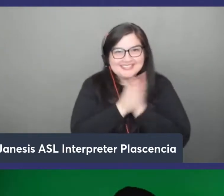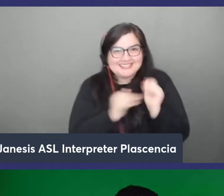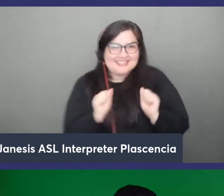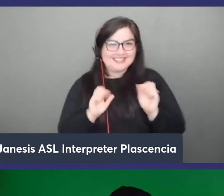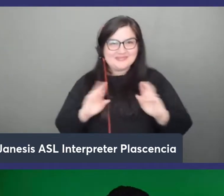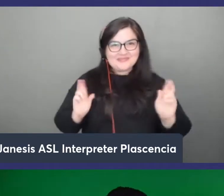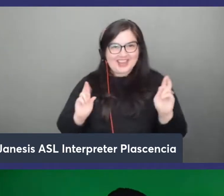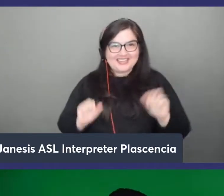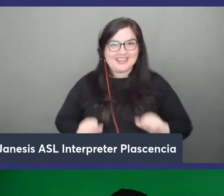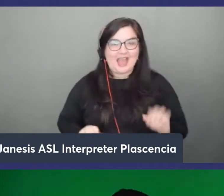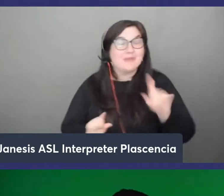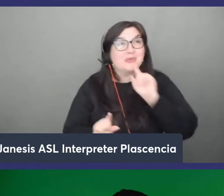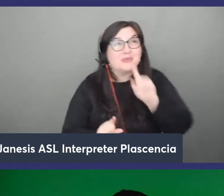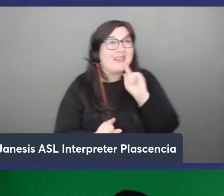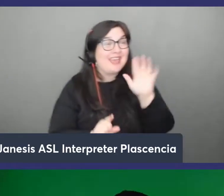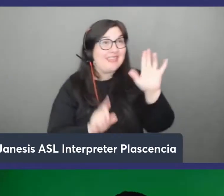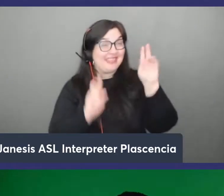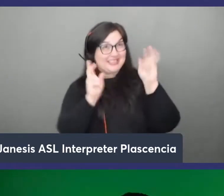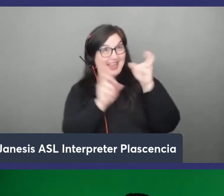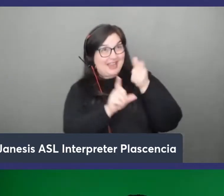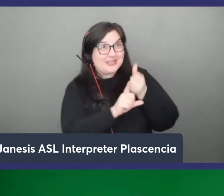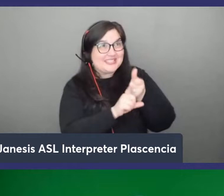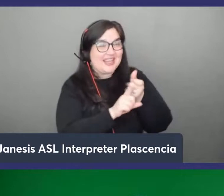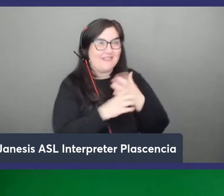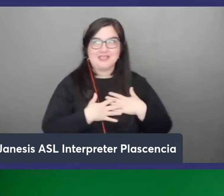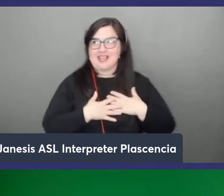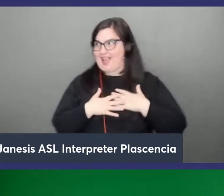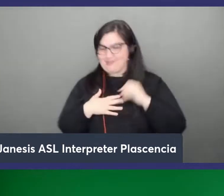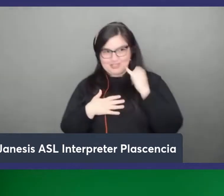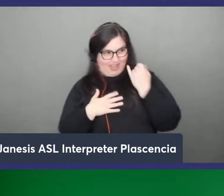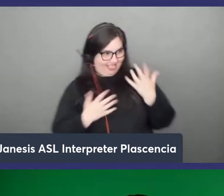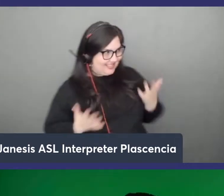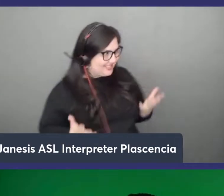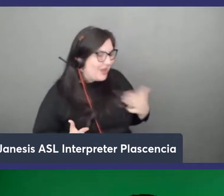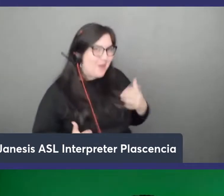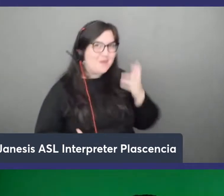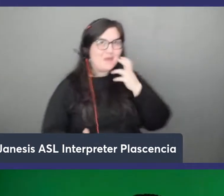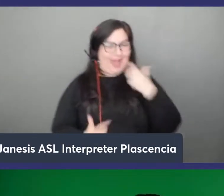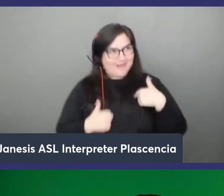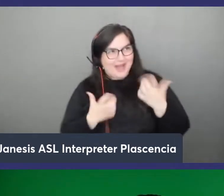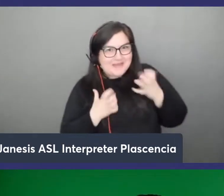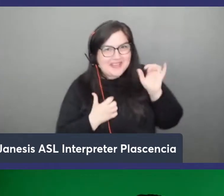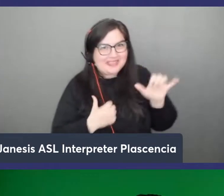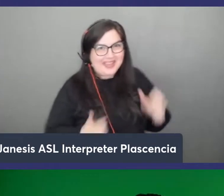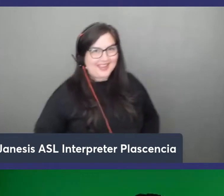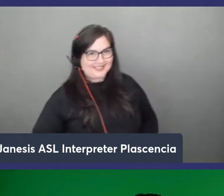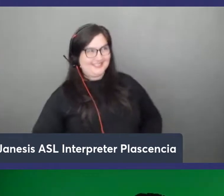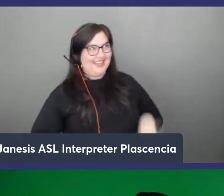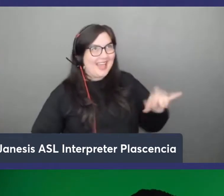Just hearing your title, I was getting a little bit jealous. I was like, oh my goodness, I mean, that sounds like the dream right there.